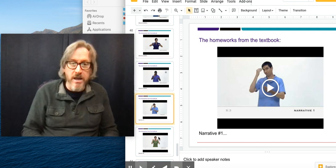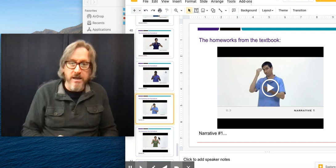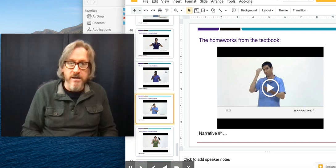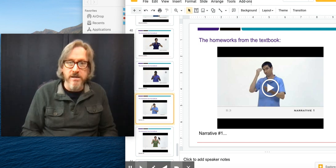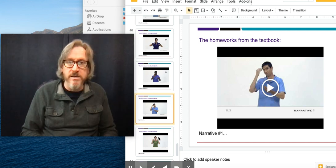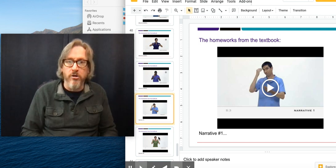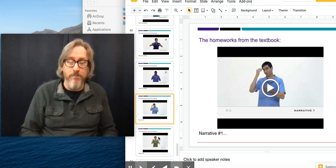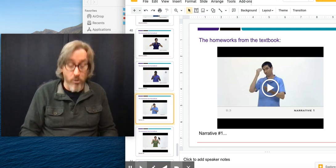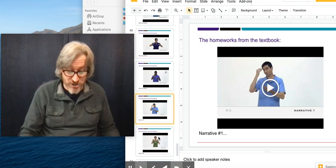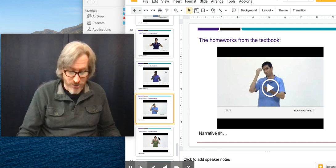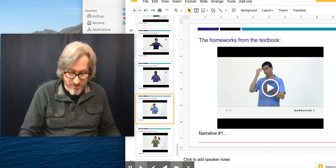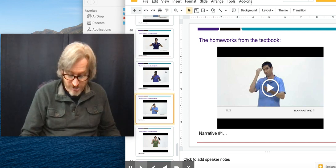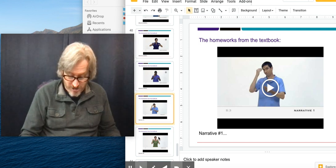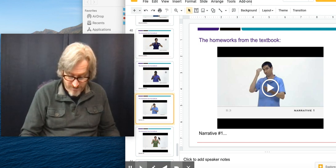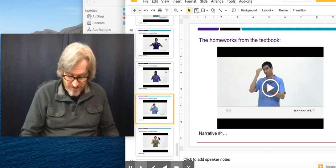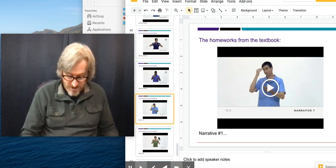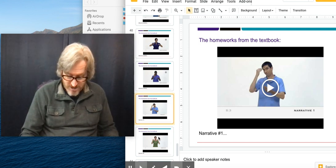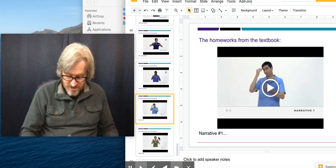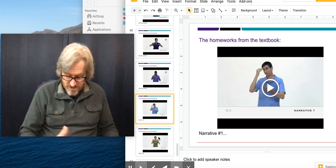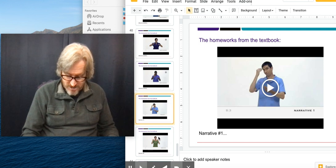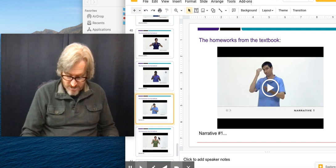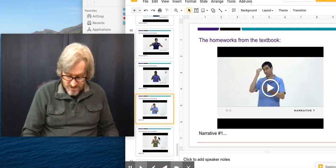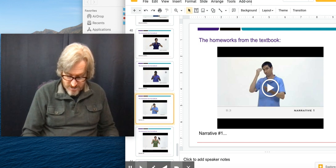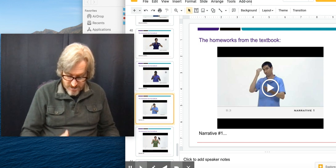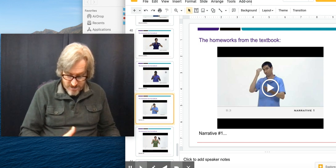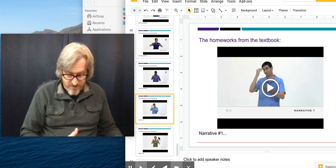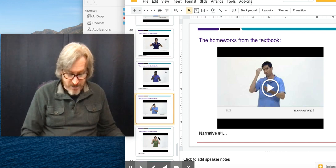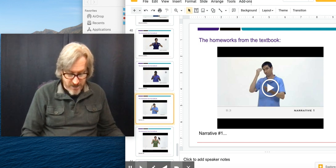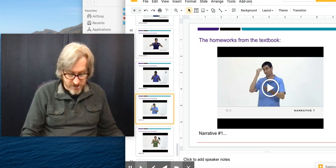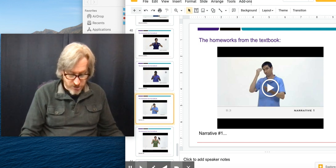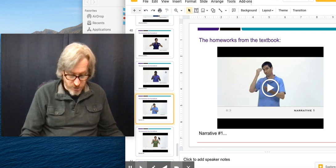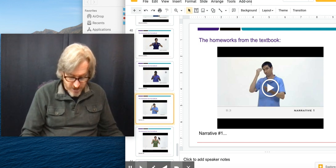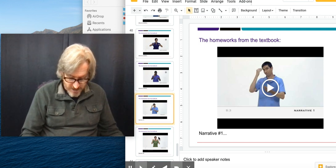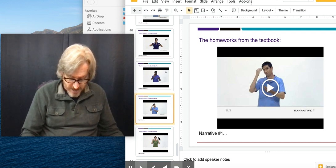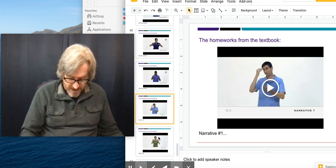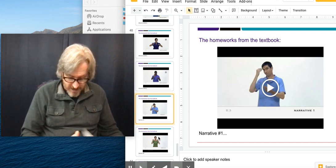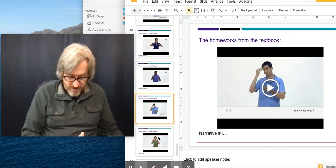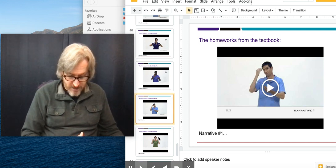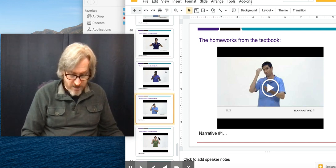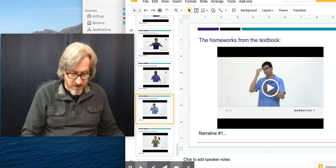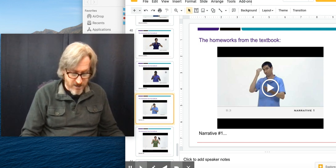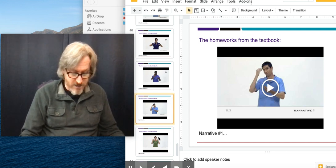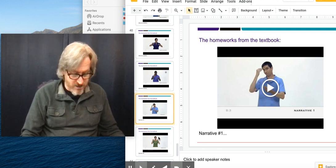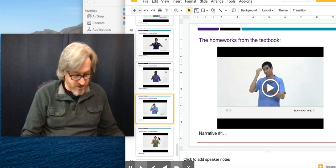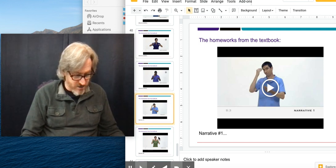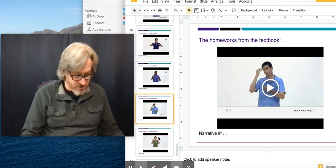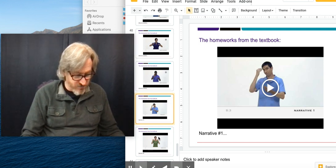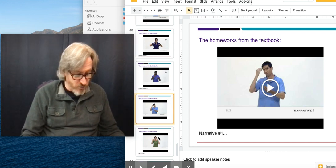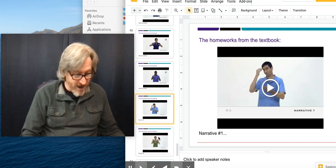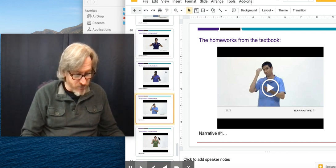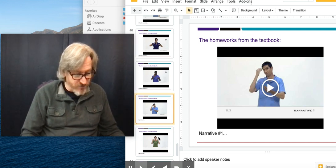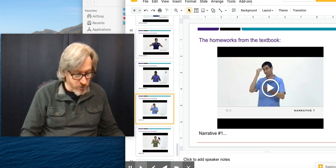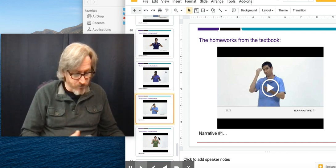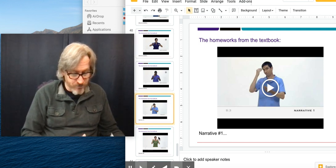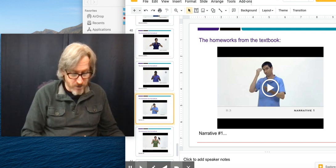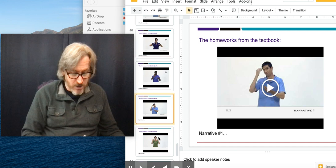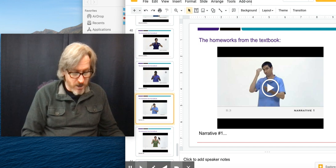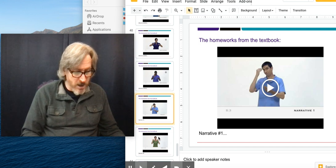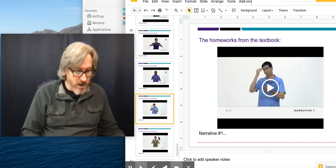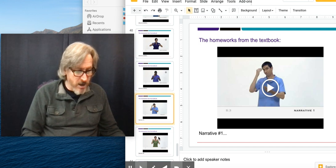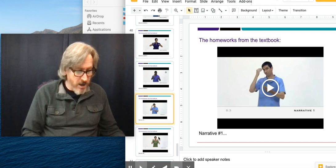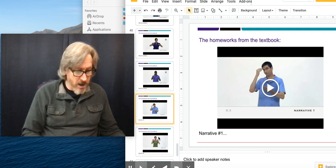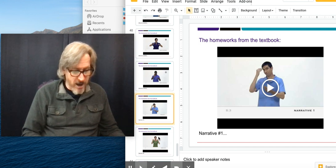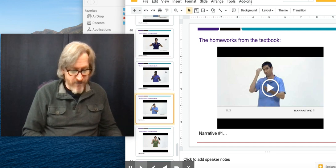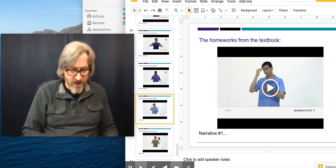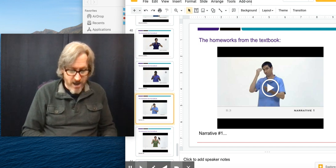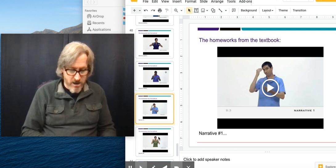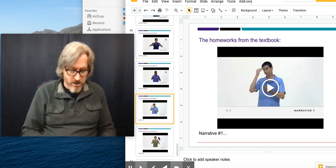or 8.2 sorry is looking at there's a vocab review and then